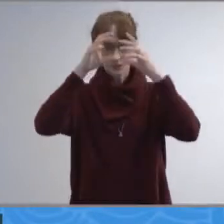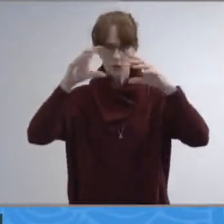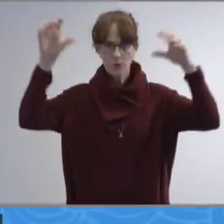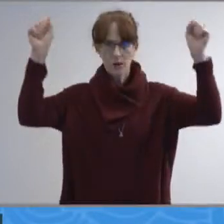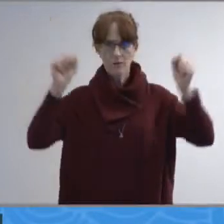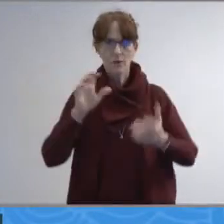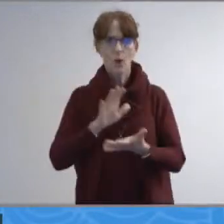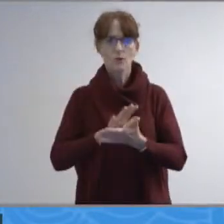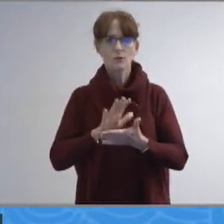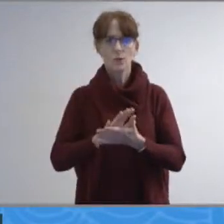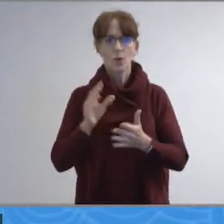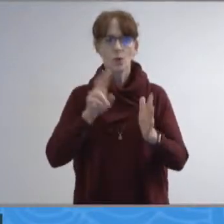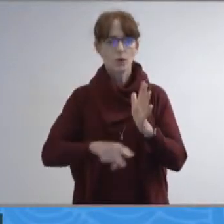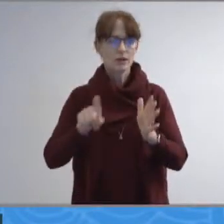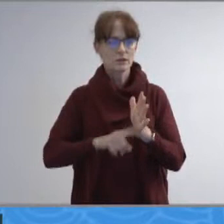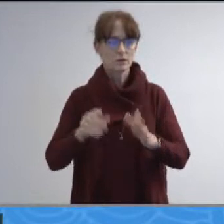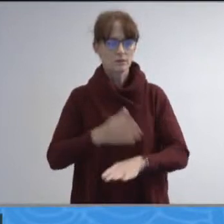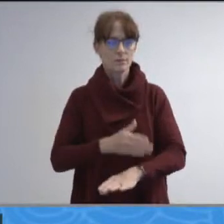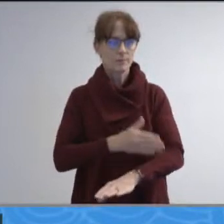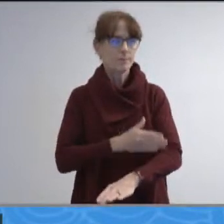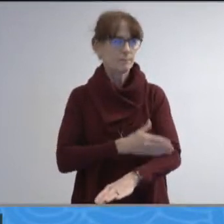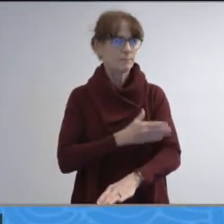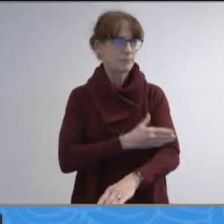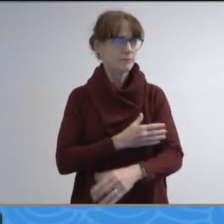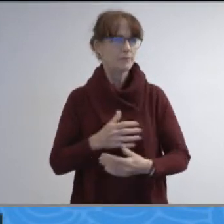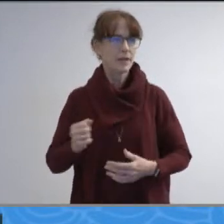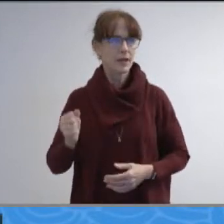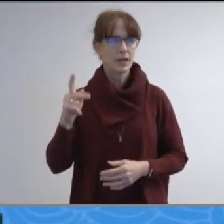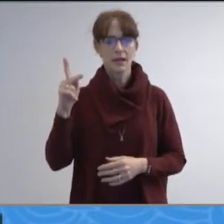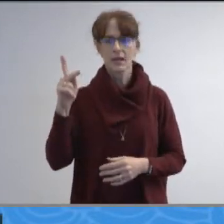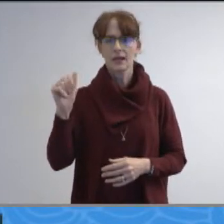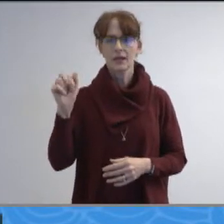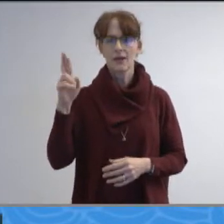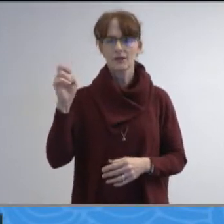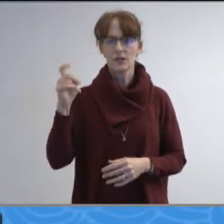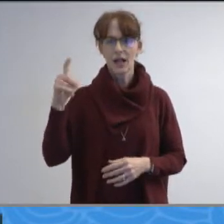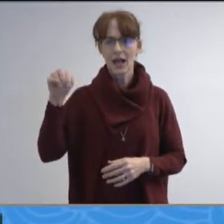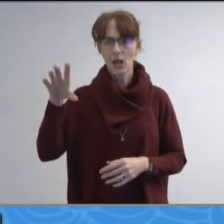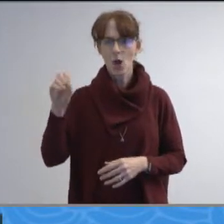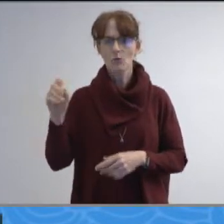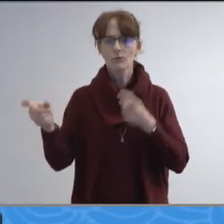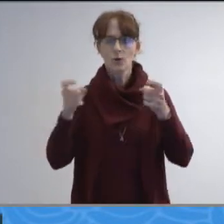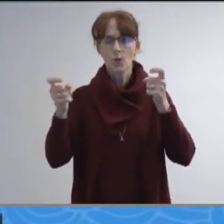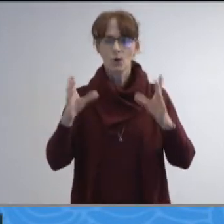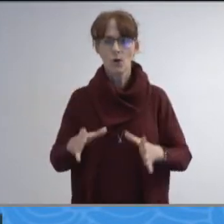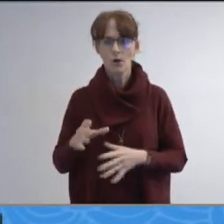and Kevin Shillito who's our Assessment Coordinator and Victoria Flores,